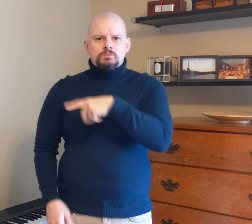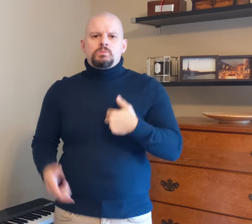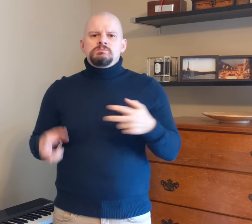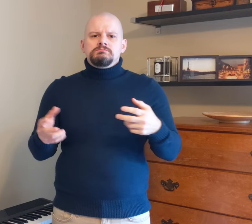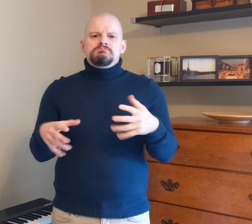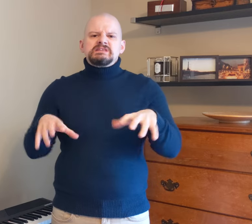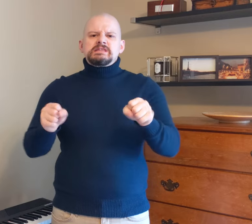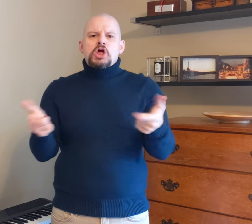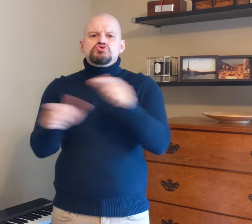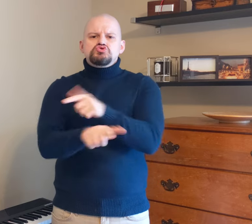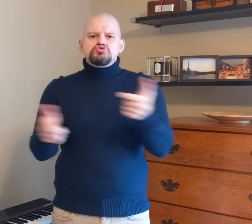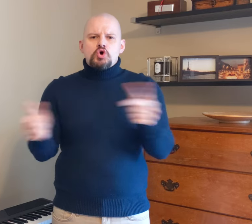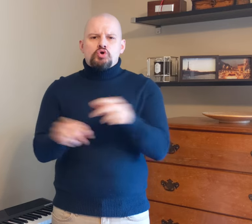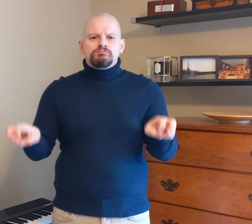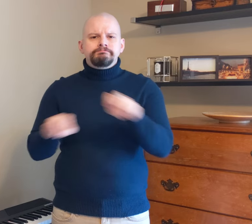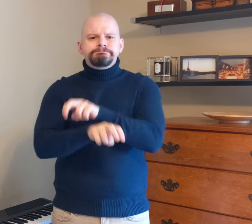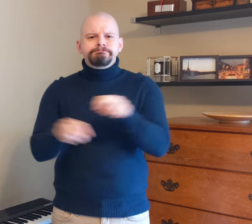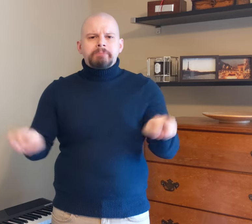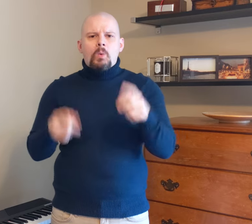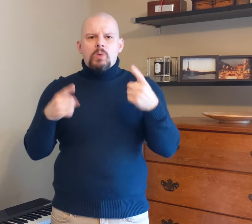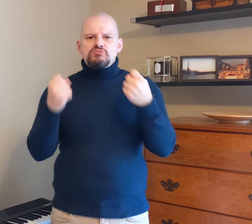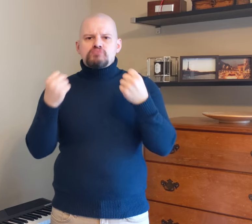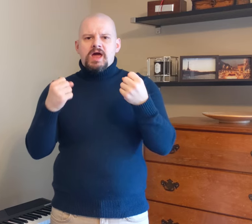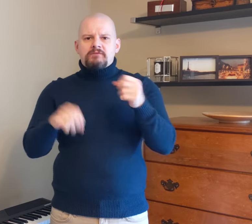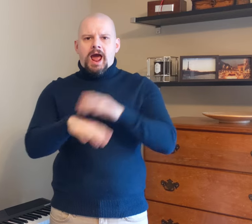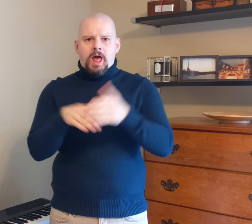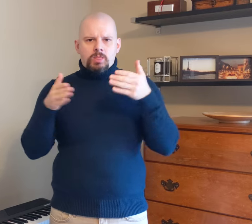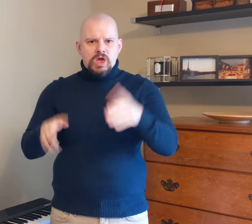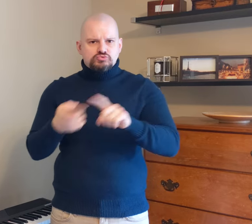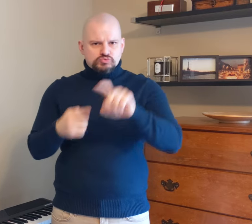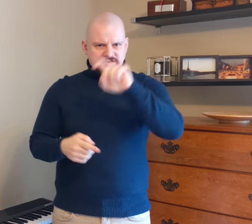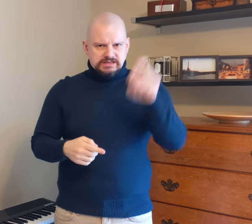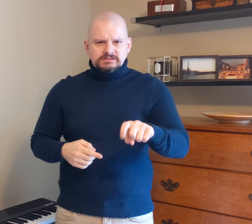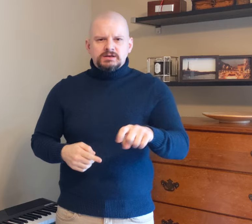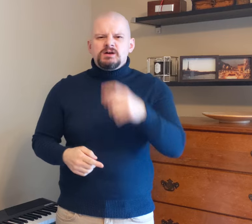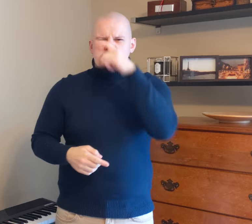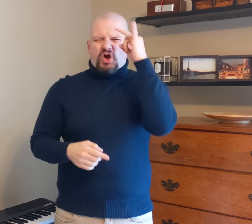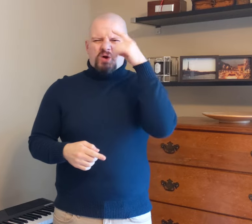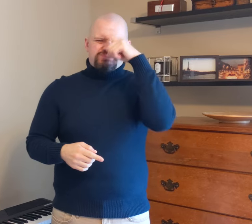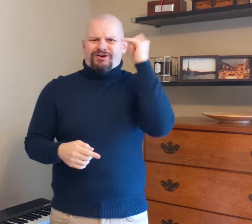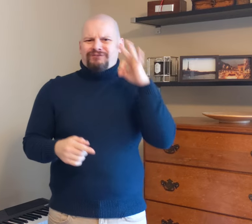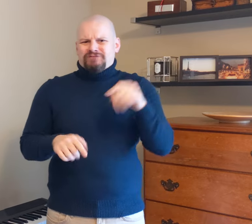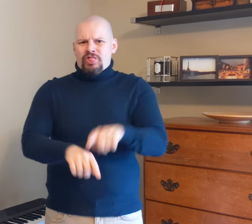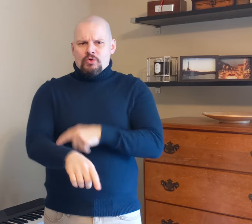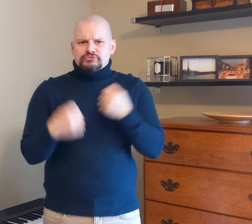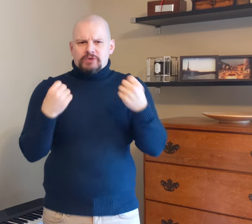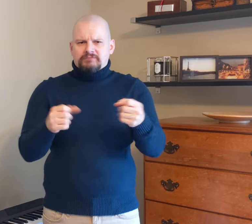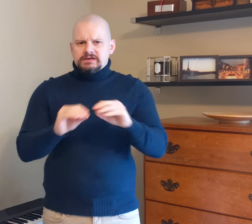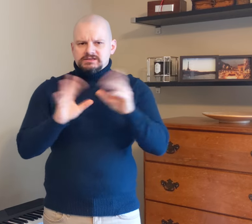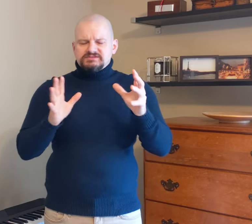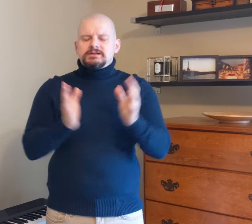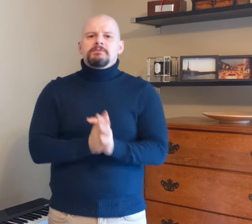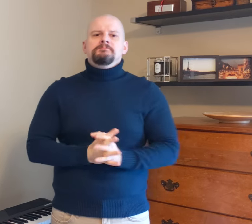were taking turns driving on the way to Texas. It was because of the long drive, obviously.